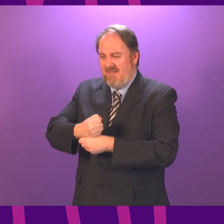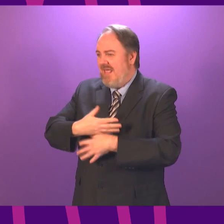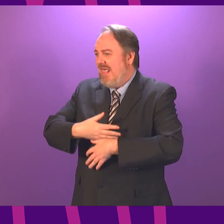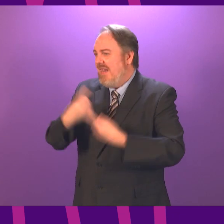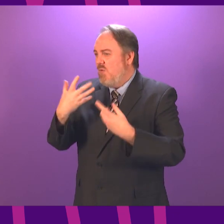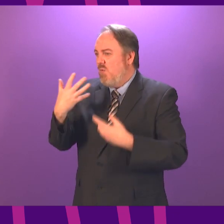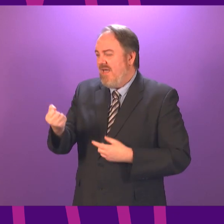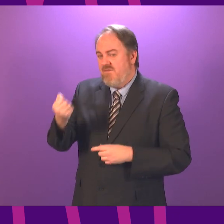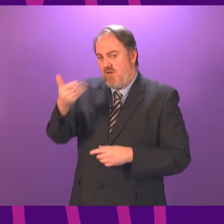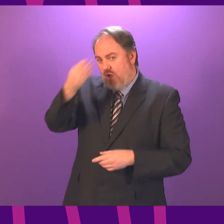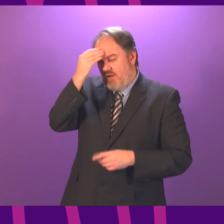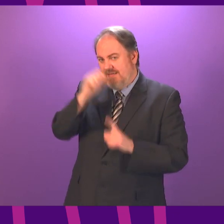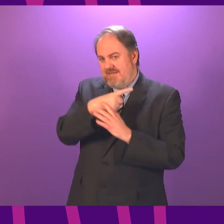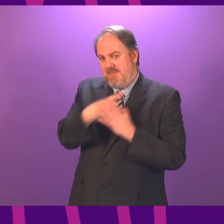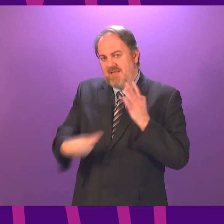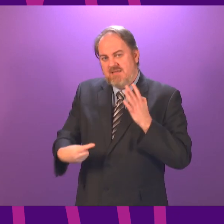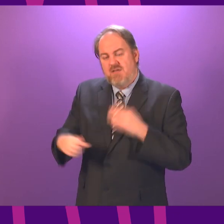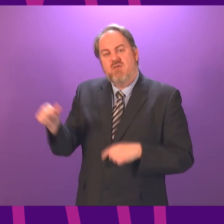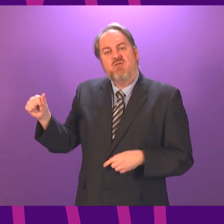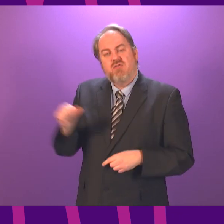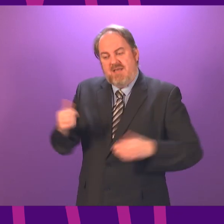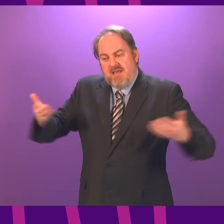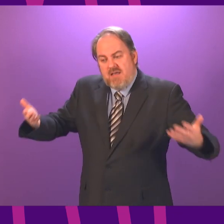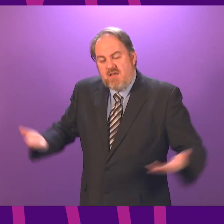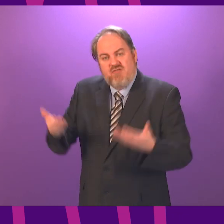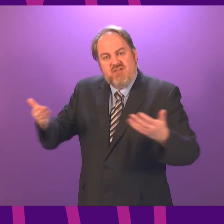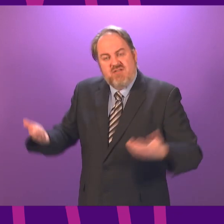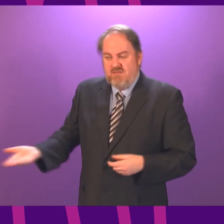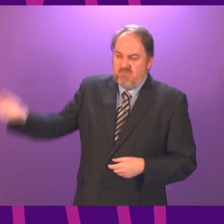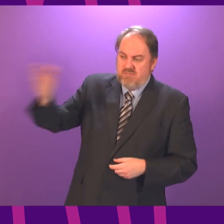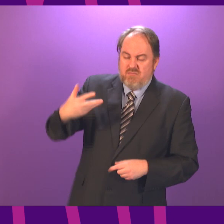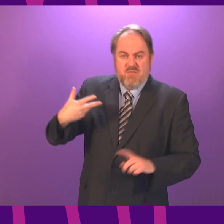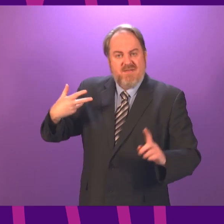disability in Scotland is supported to come forward for vaccination, including younger